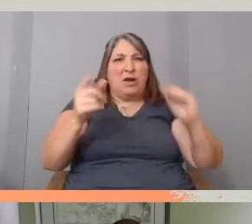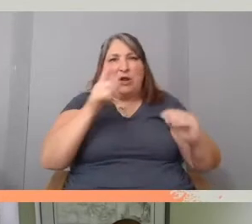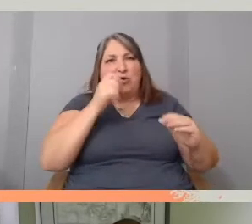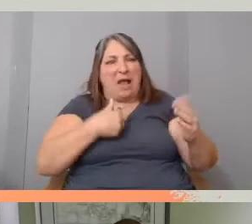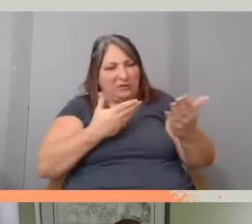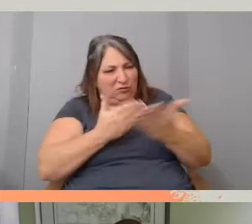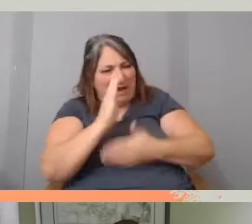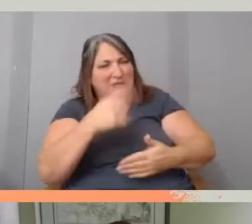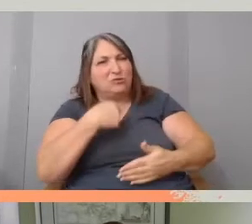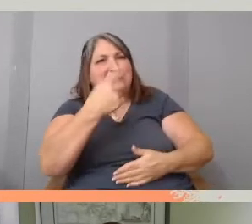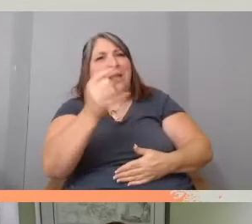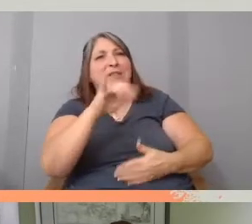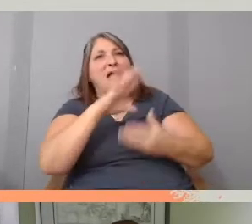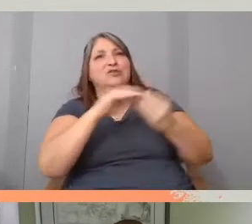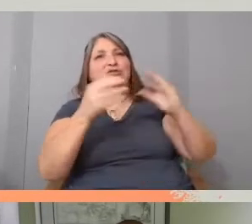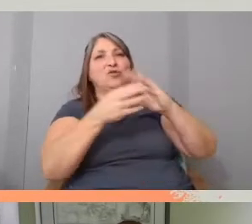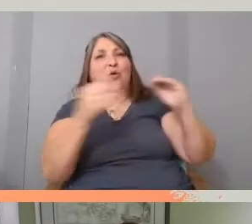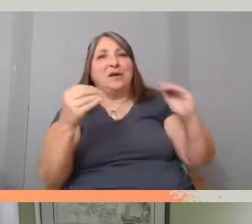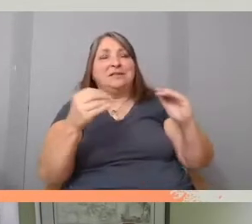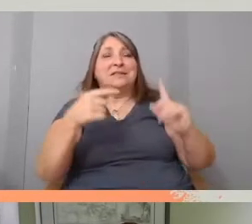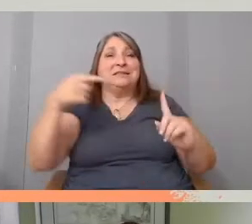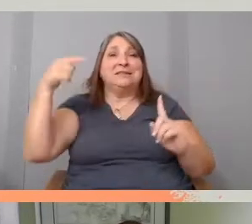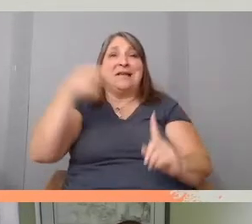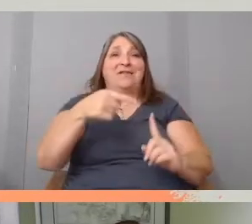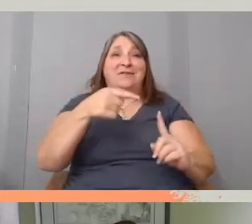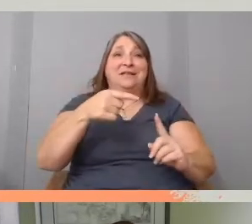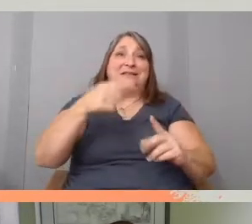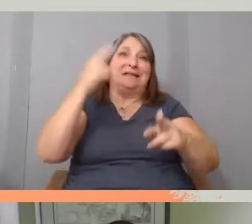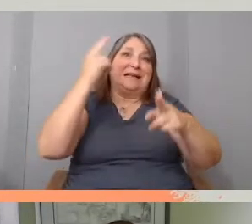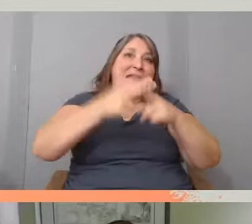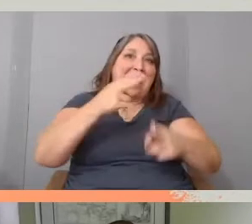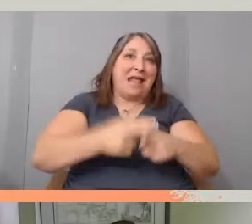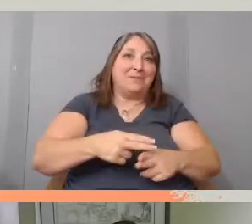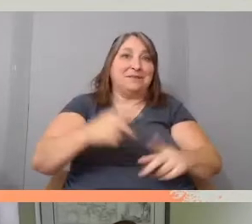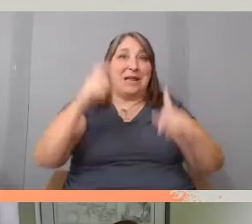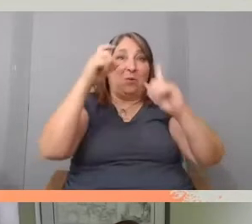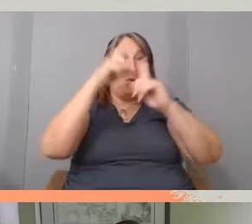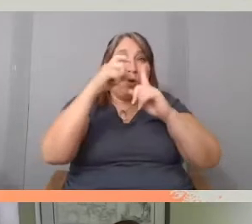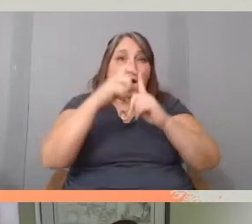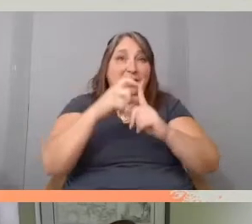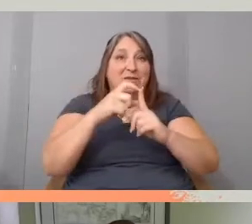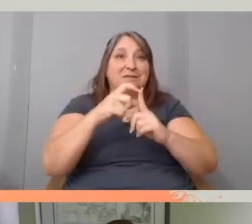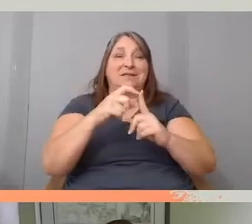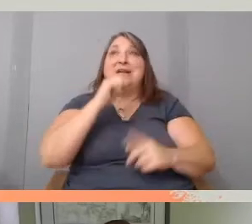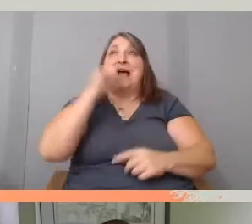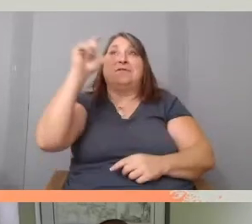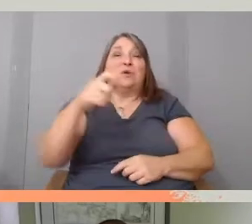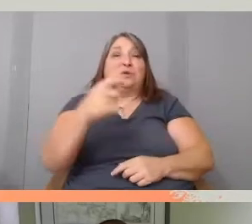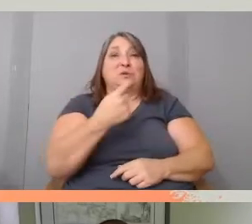and even down the point where you get certain names and words, you know, you're not supposed to say. So it's always been a